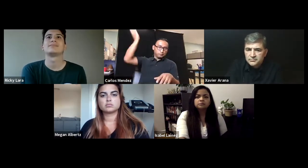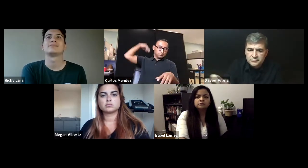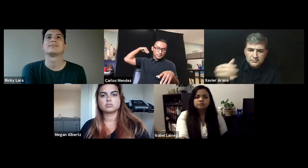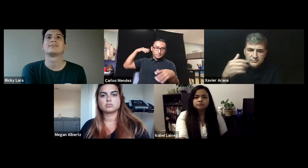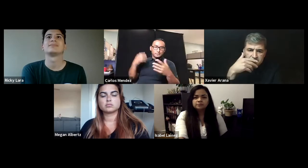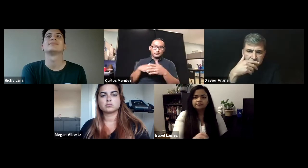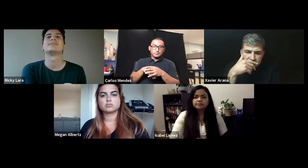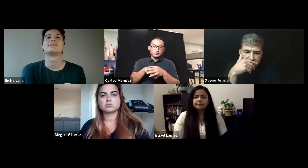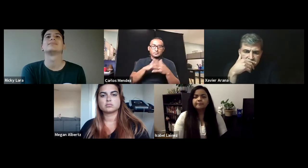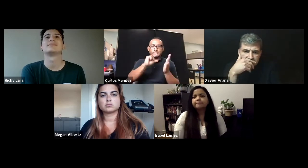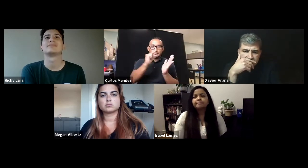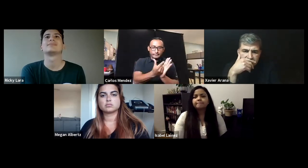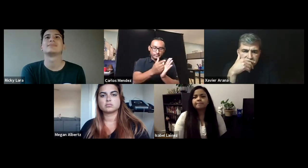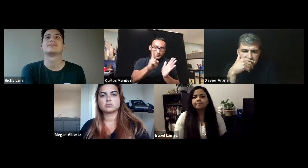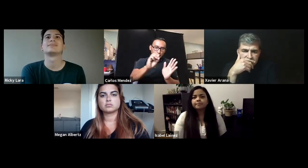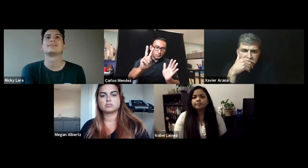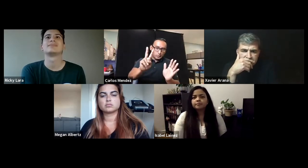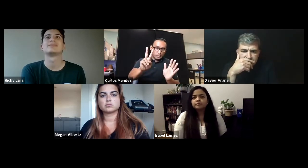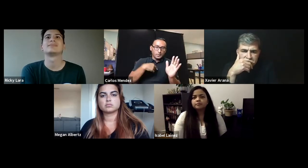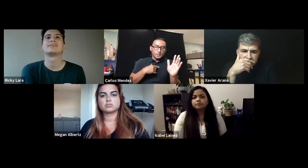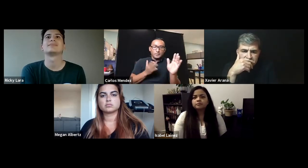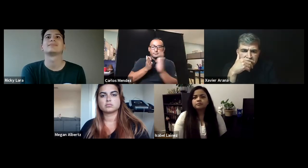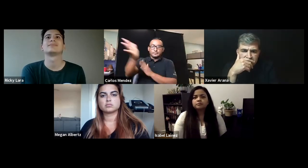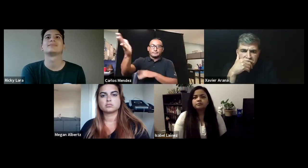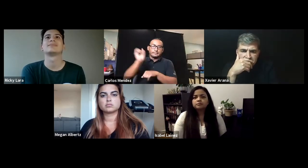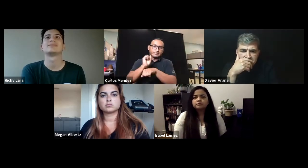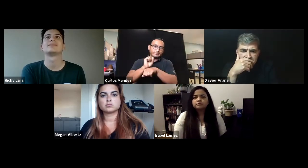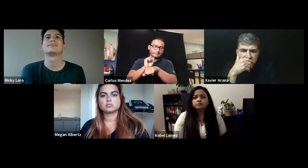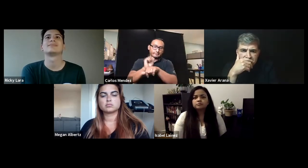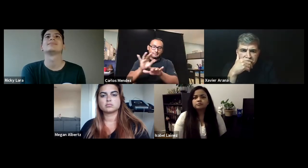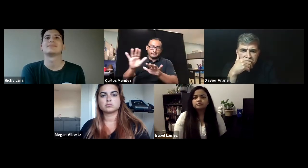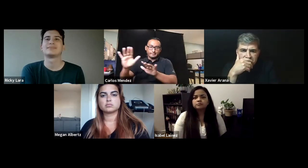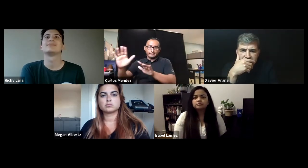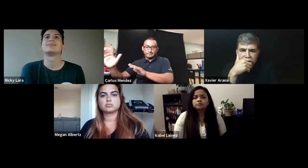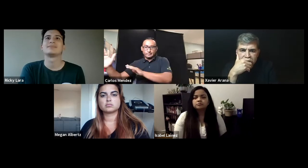So, when I got into NTID a long time ago, um,